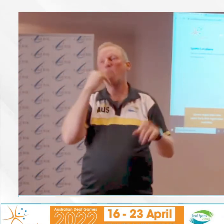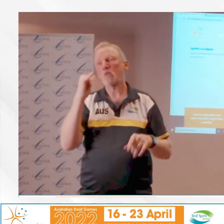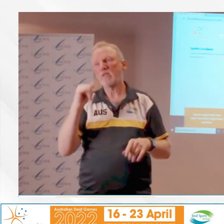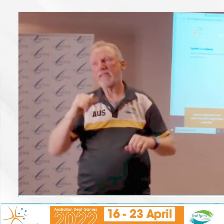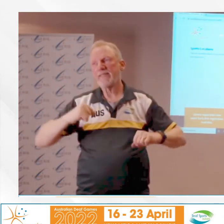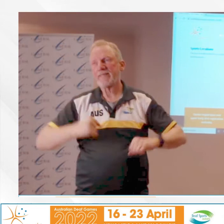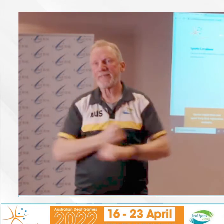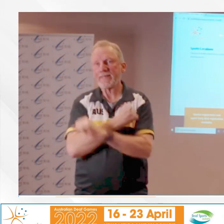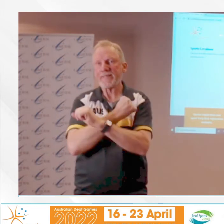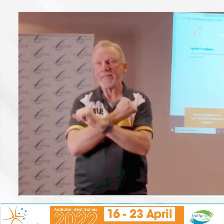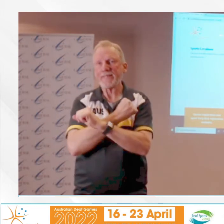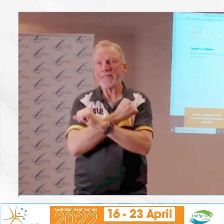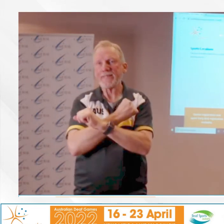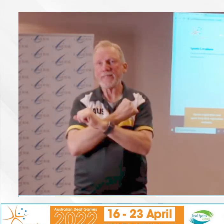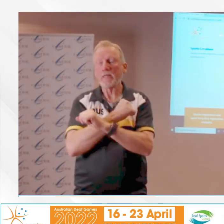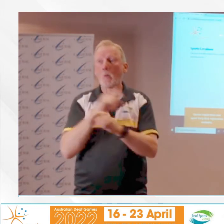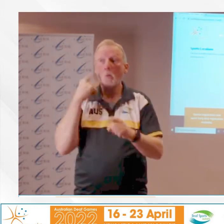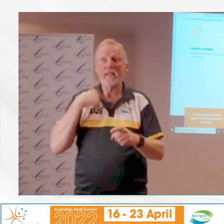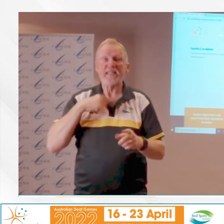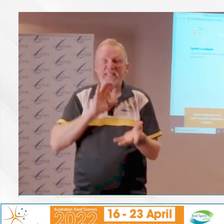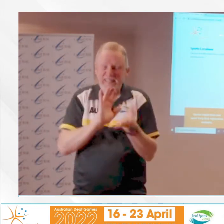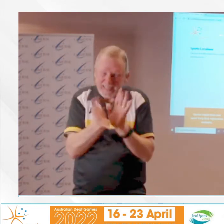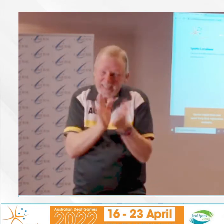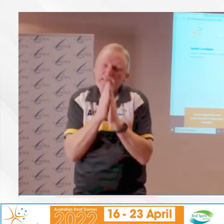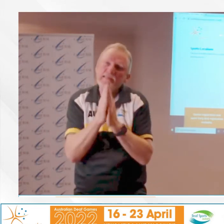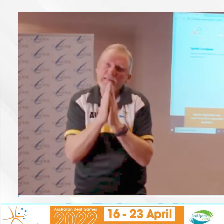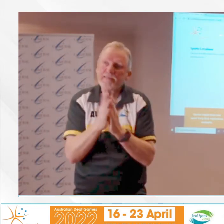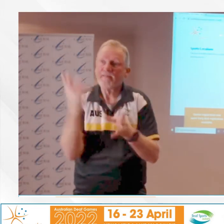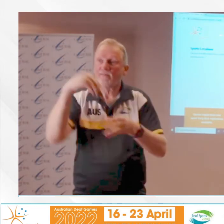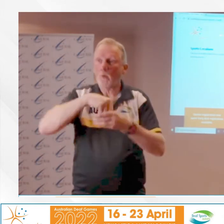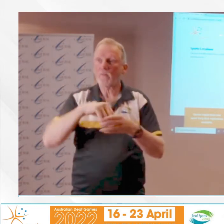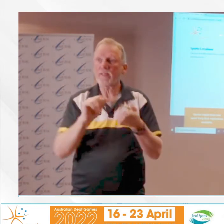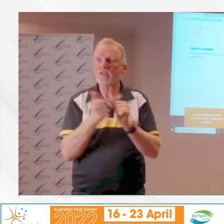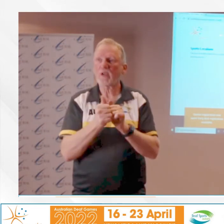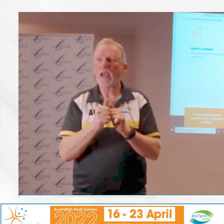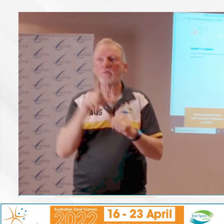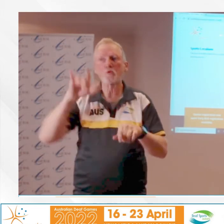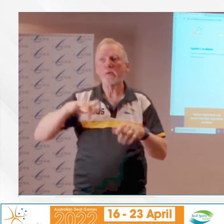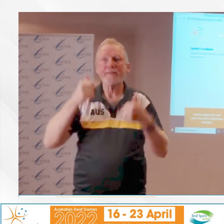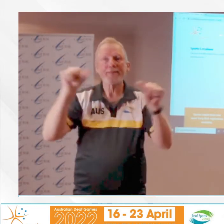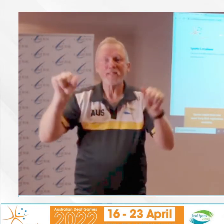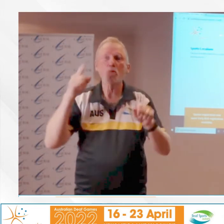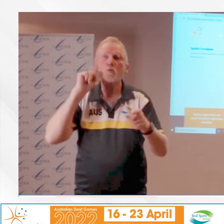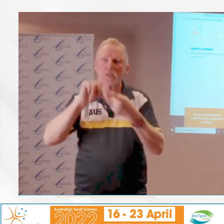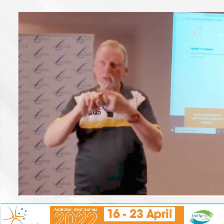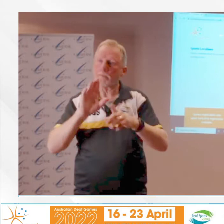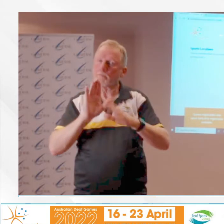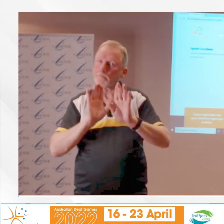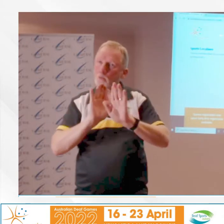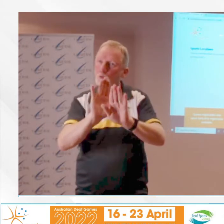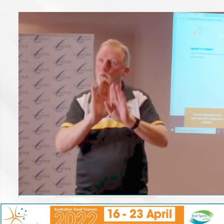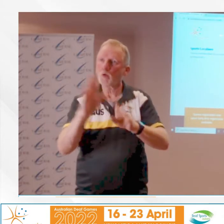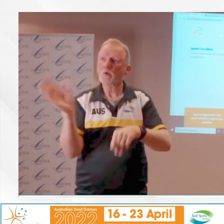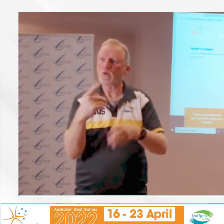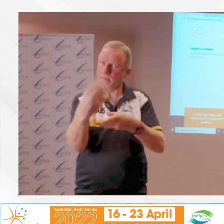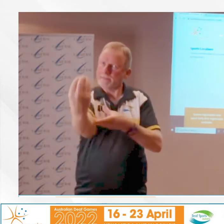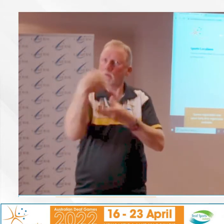for the players to pay for both comments so um we have tried to see if they i think in australia and